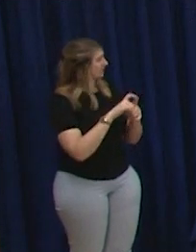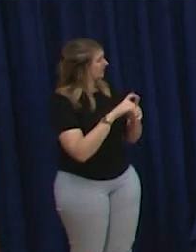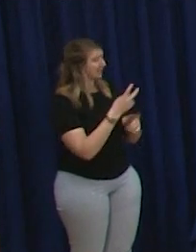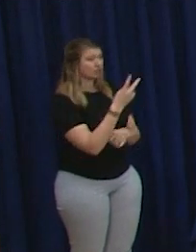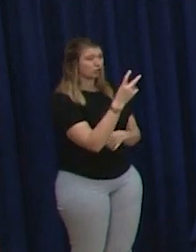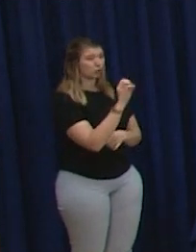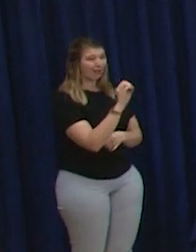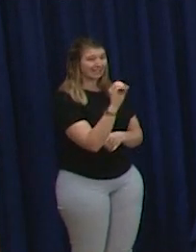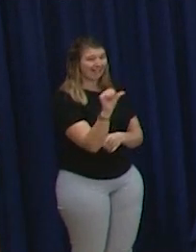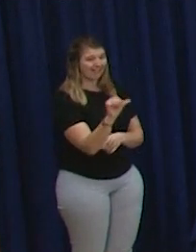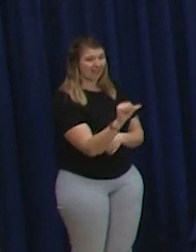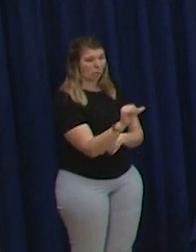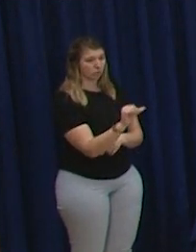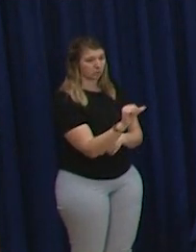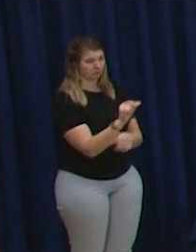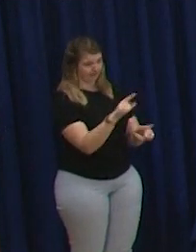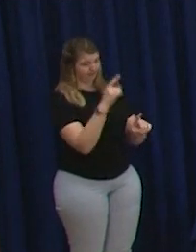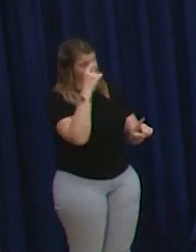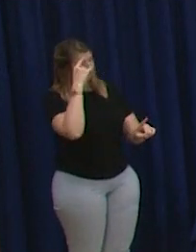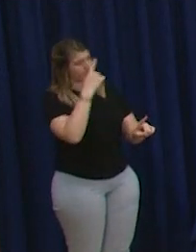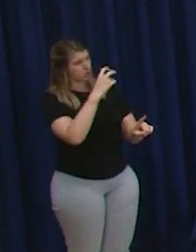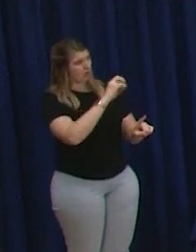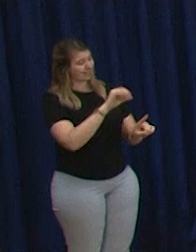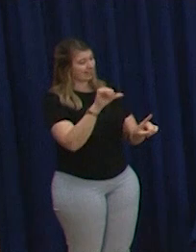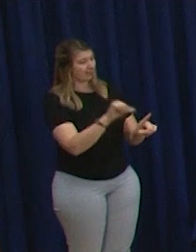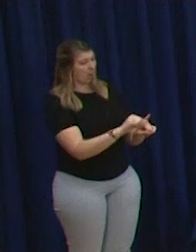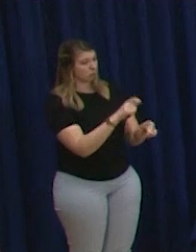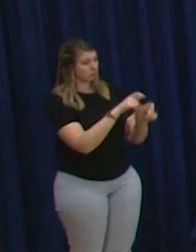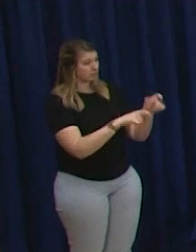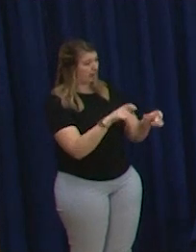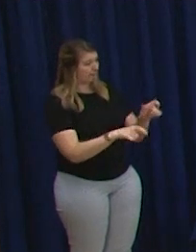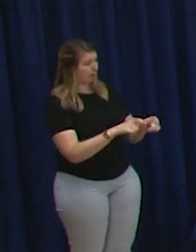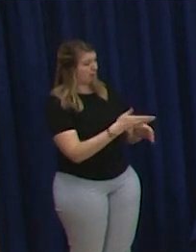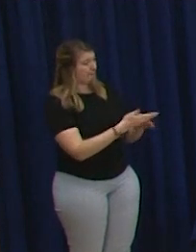exist there for a moment, additional critical or corrective messages before their 12th birthday,